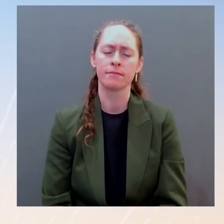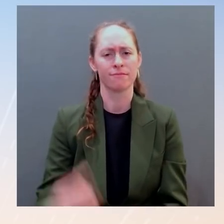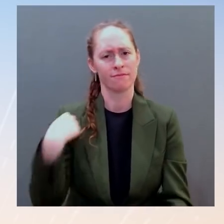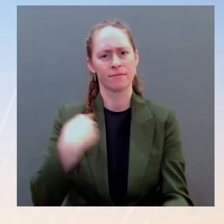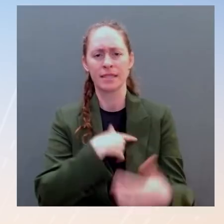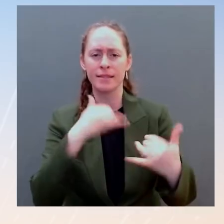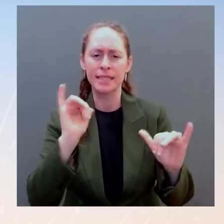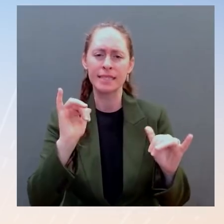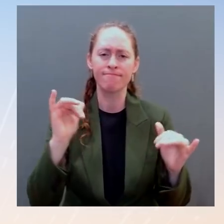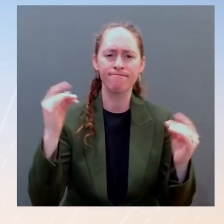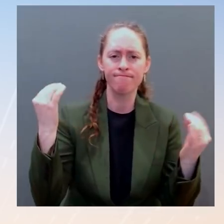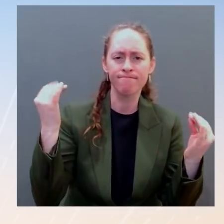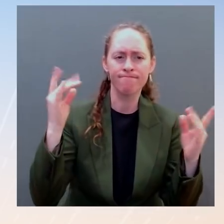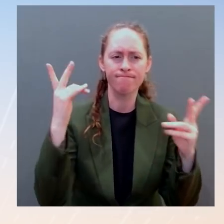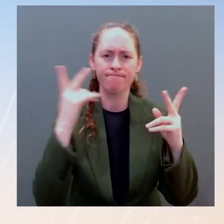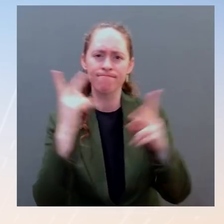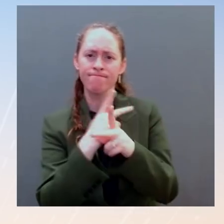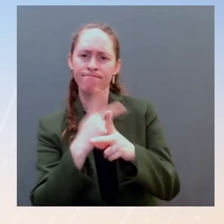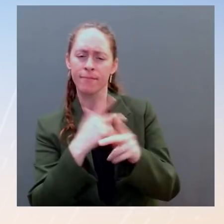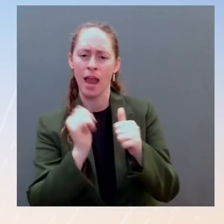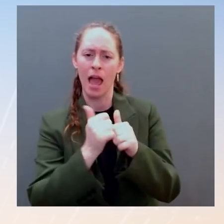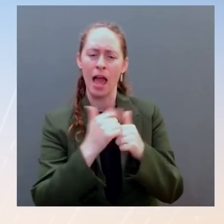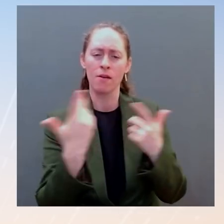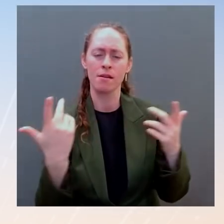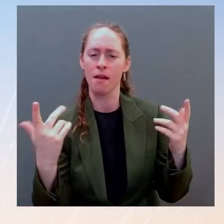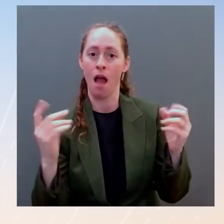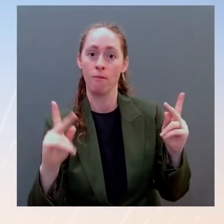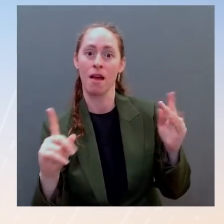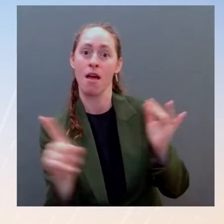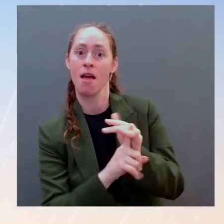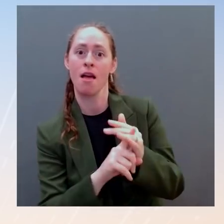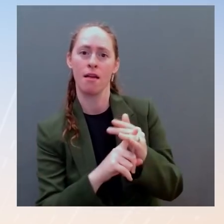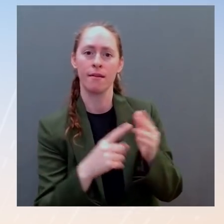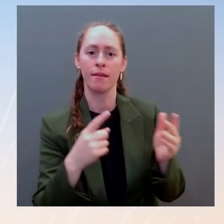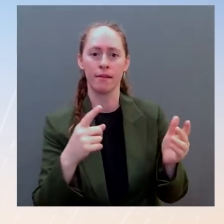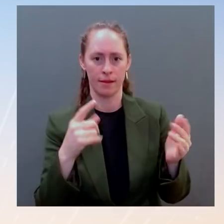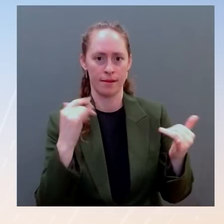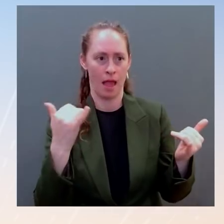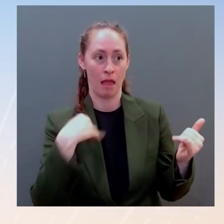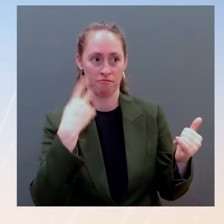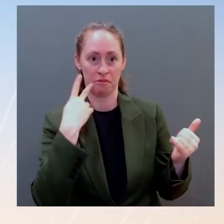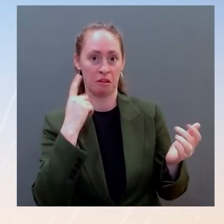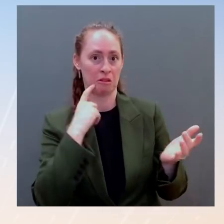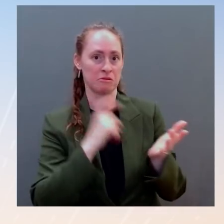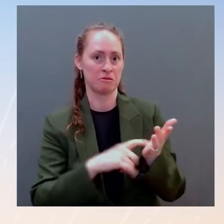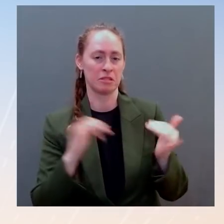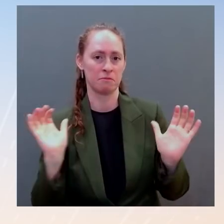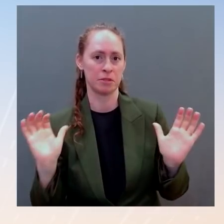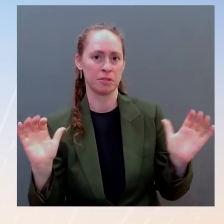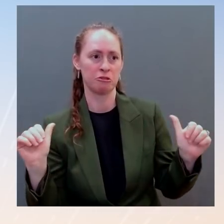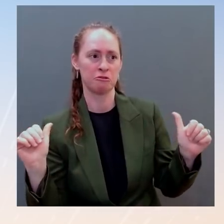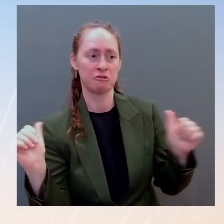and have been supportive of efforts by Democratic senators to do exactly that. The Press: Is there a specific ask of Congress related to Title 42?